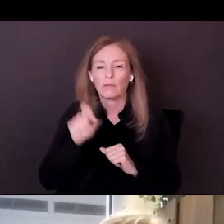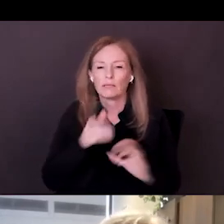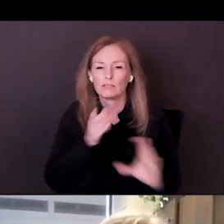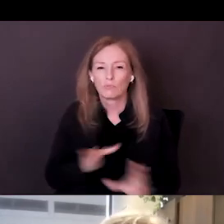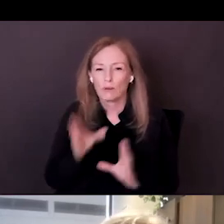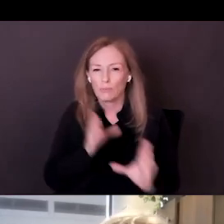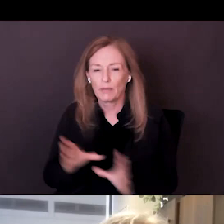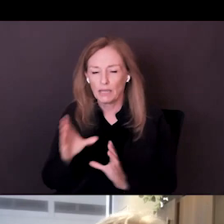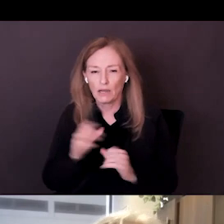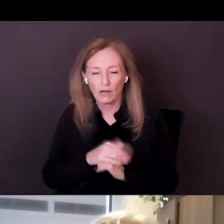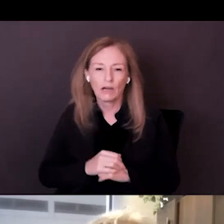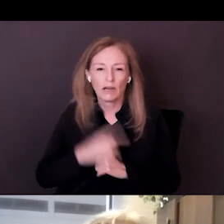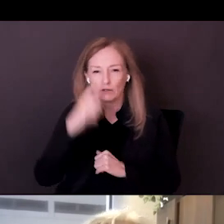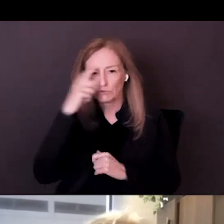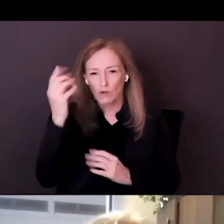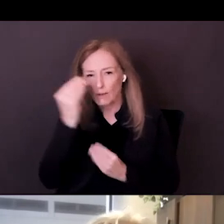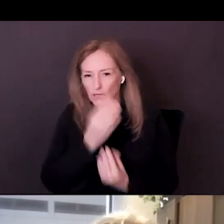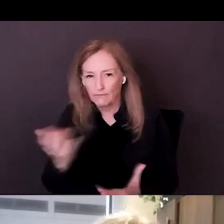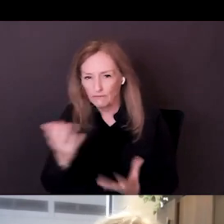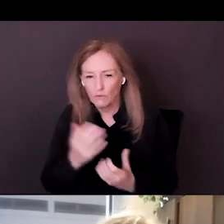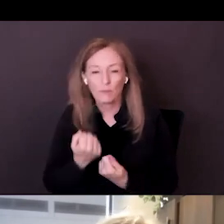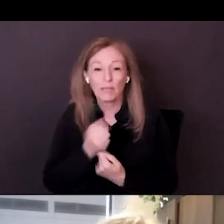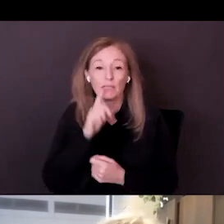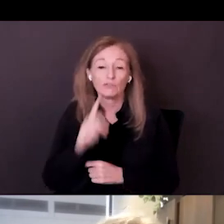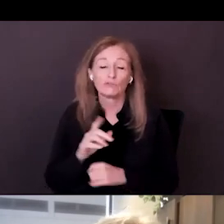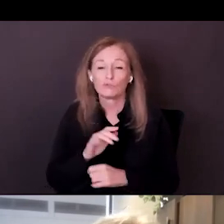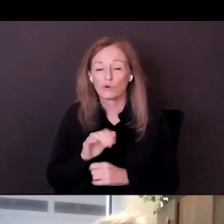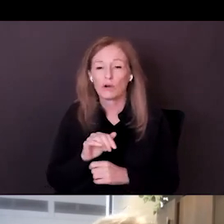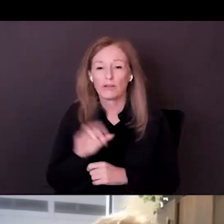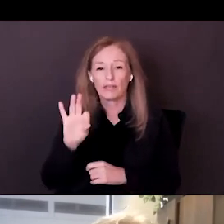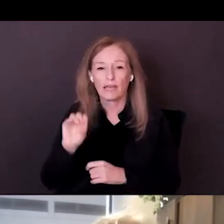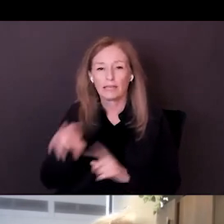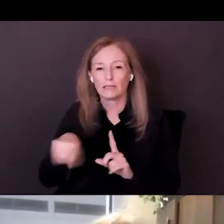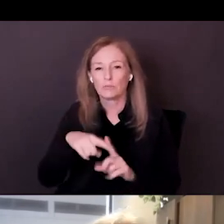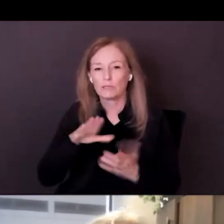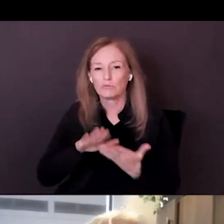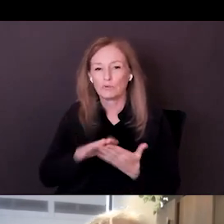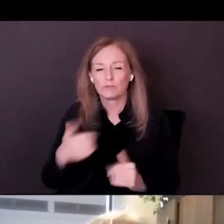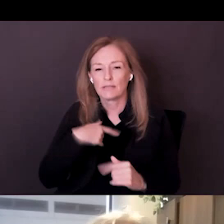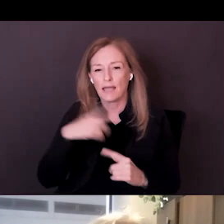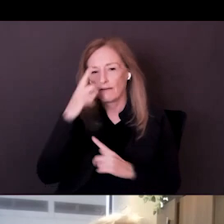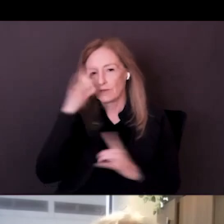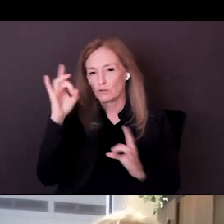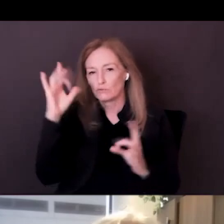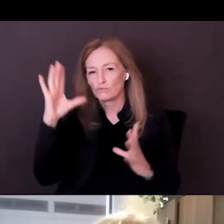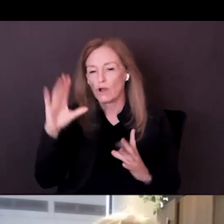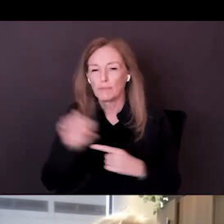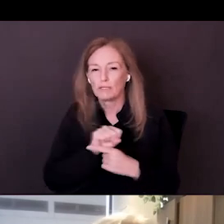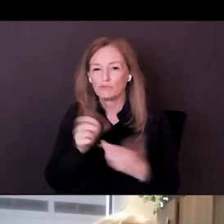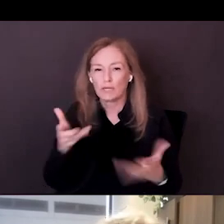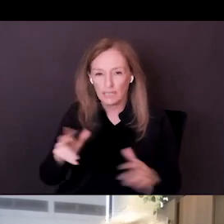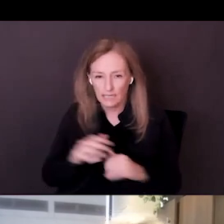THE 90 PLUS SCHOOLS HAVE TRAUMA TRAINING AND LOOKING TO BE TRAUMA RESPONSIVE DISTRICT